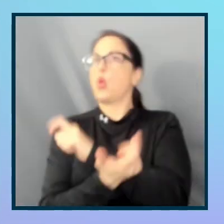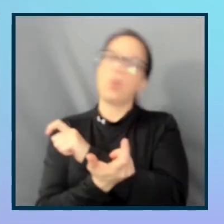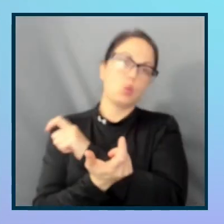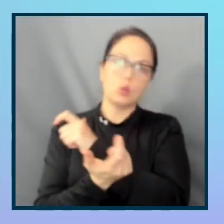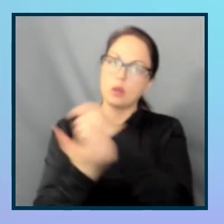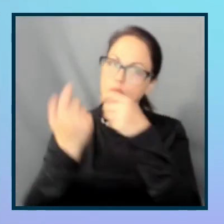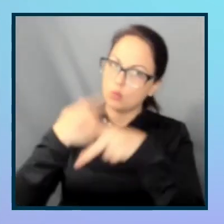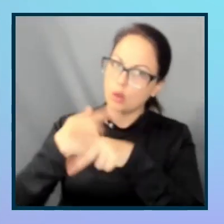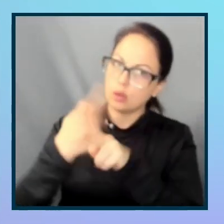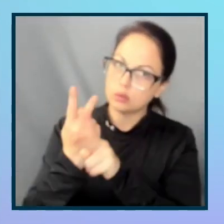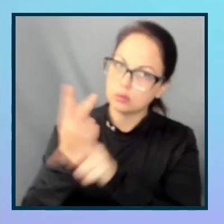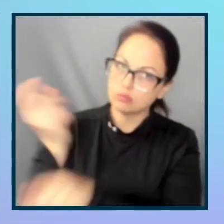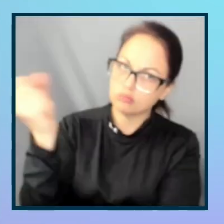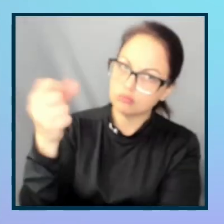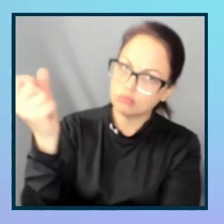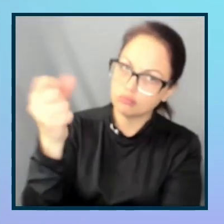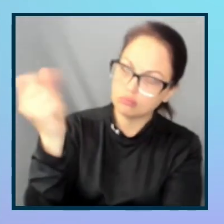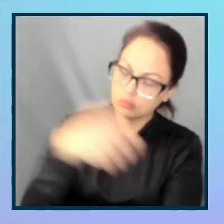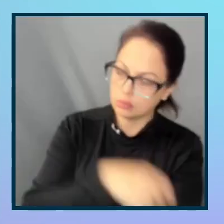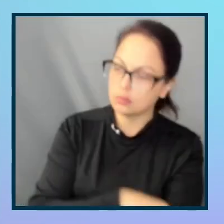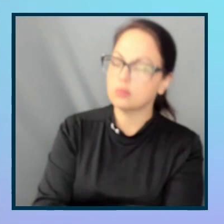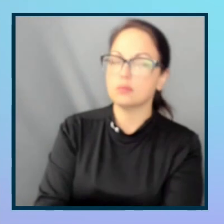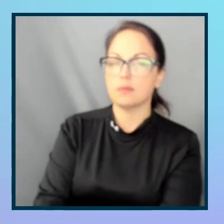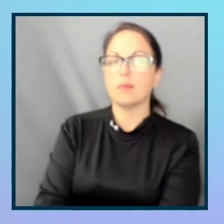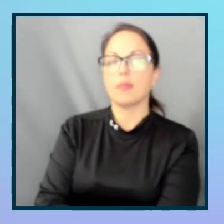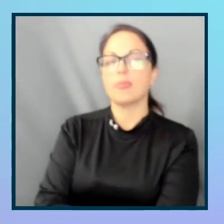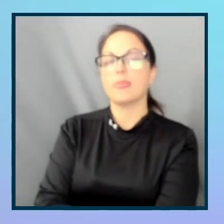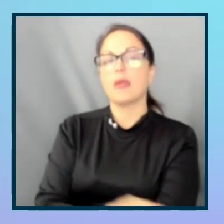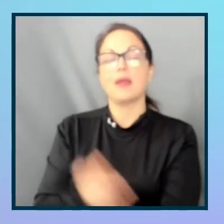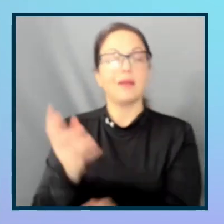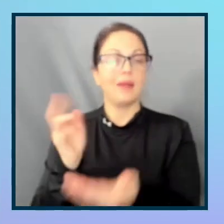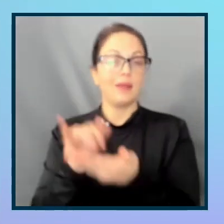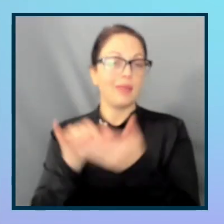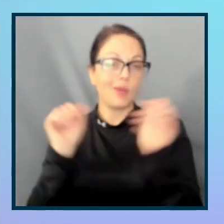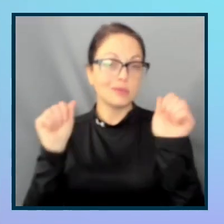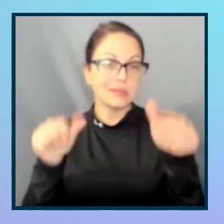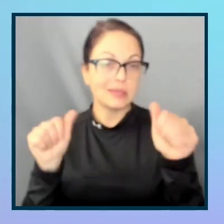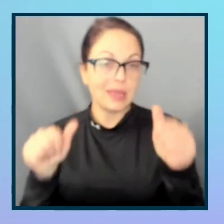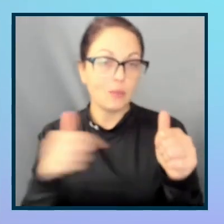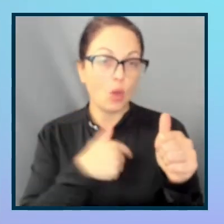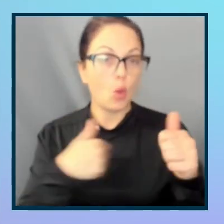And that was partly enabled by the fact that we opened our job descriptions.